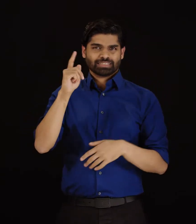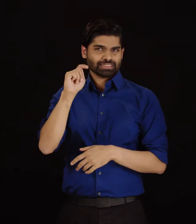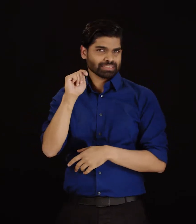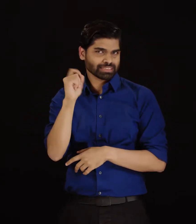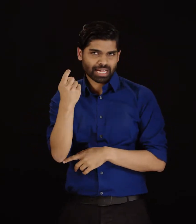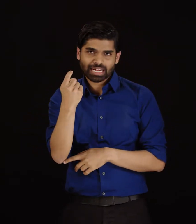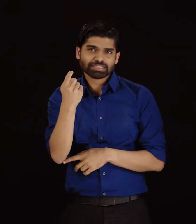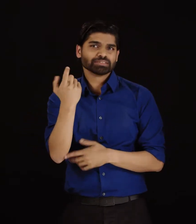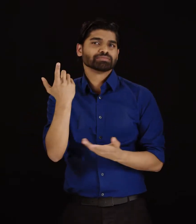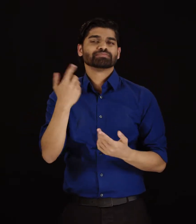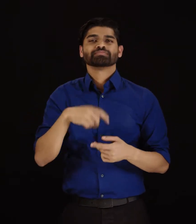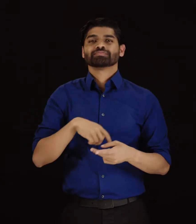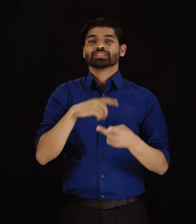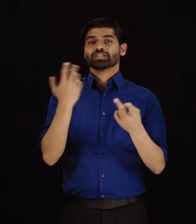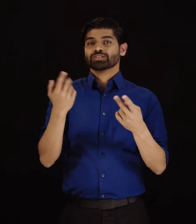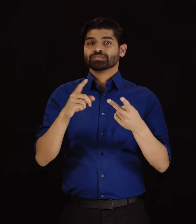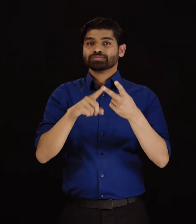the service agreement.